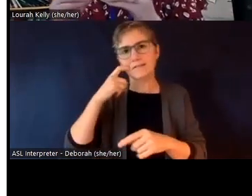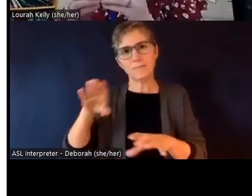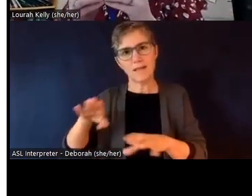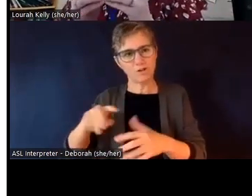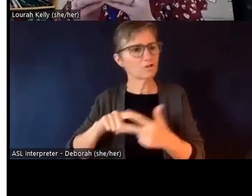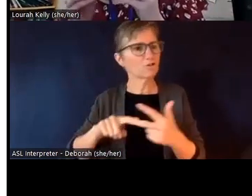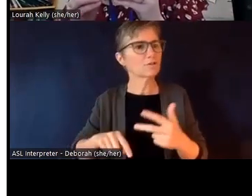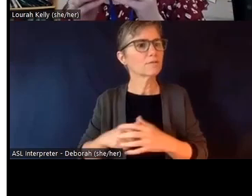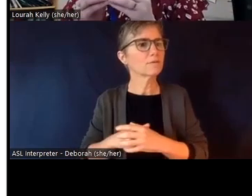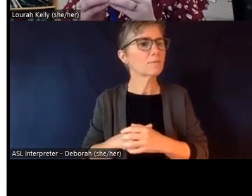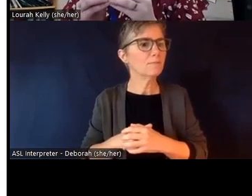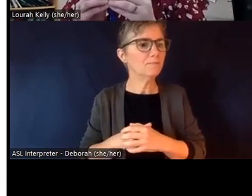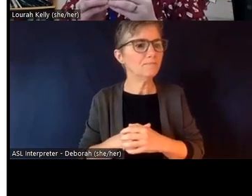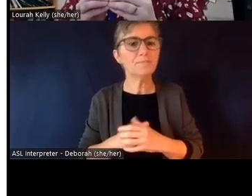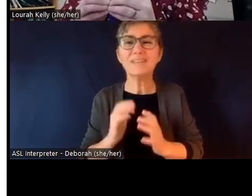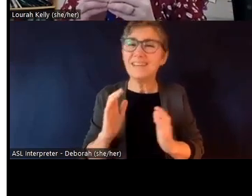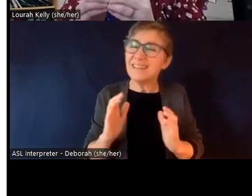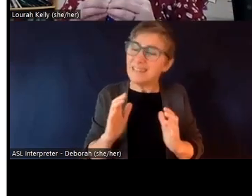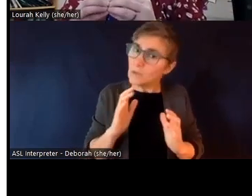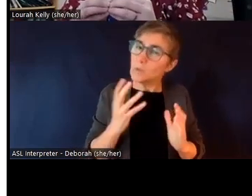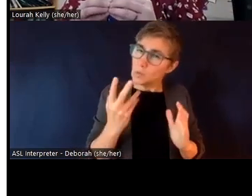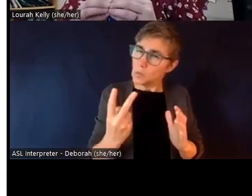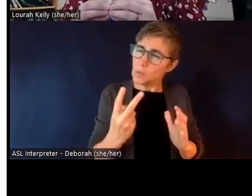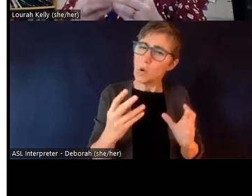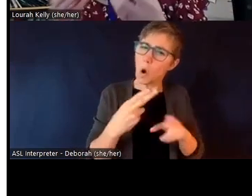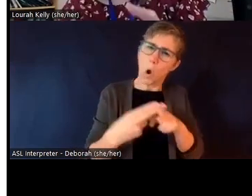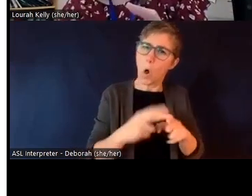groups were a little bit small, making it more difficult to have accurate